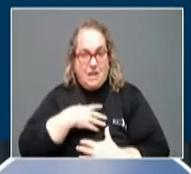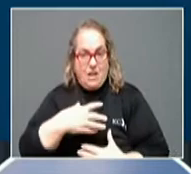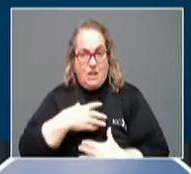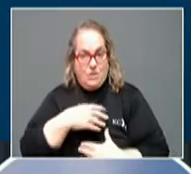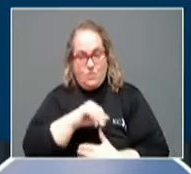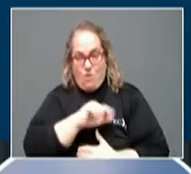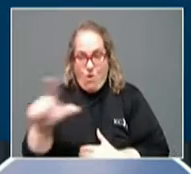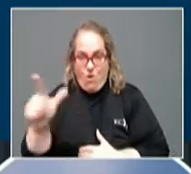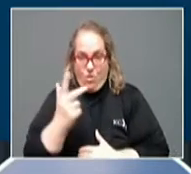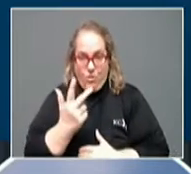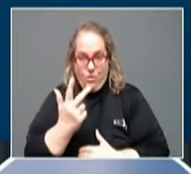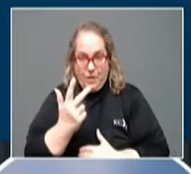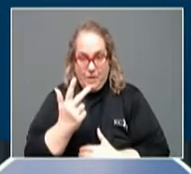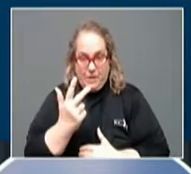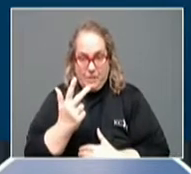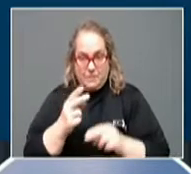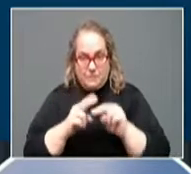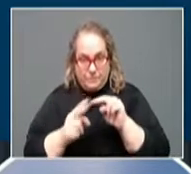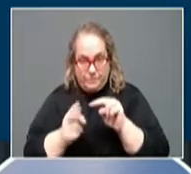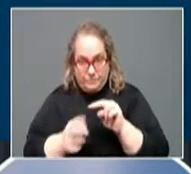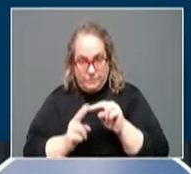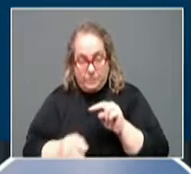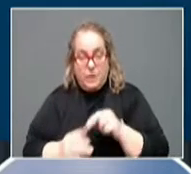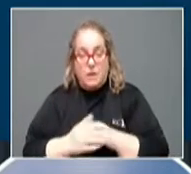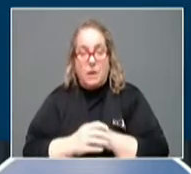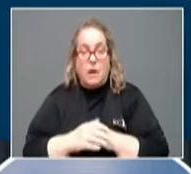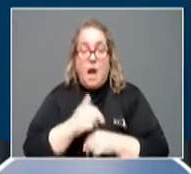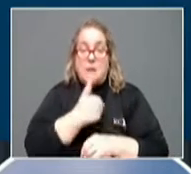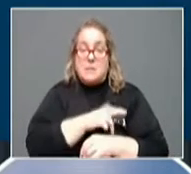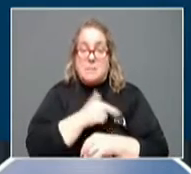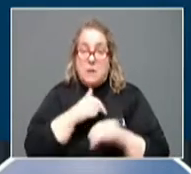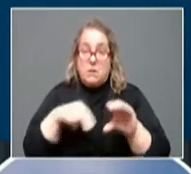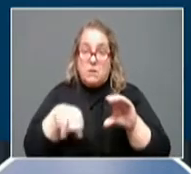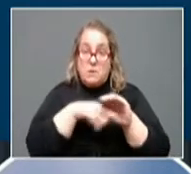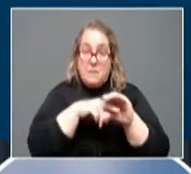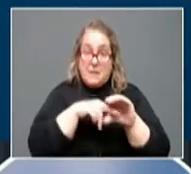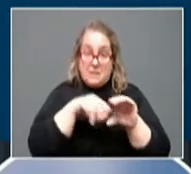we look at hospital capacity if we have that one, remember every region was